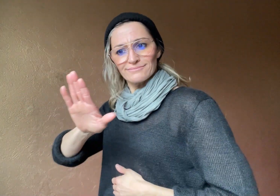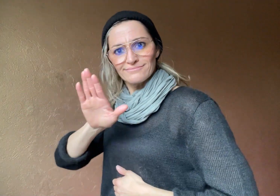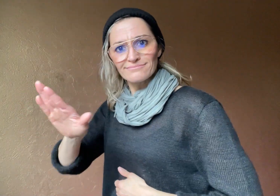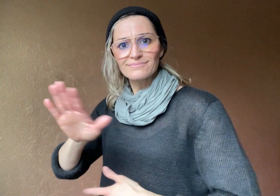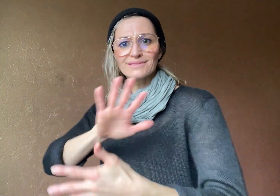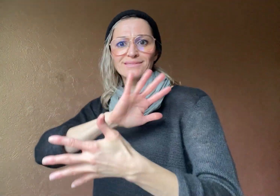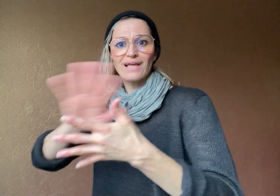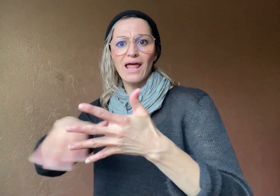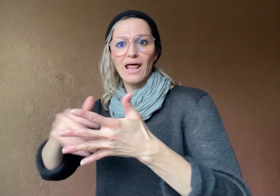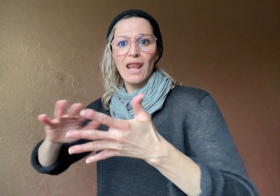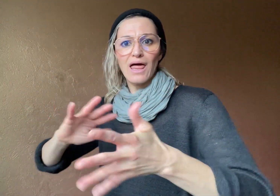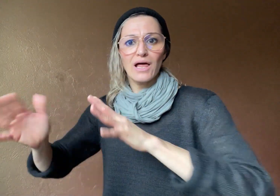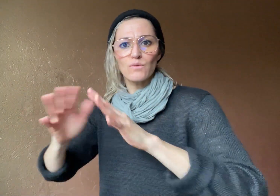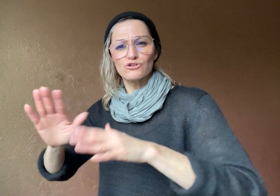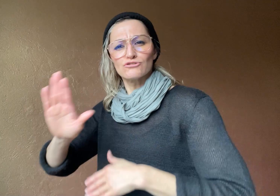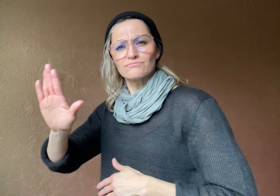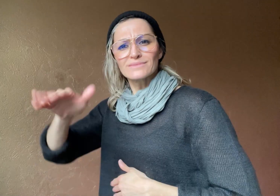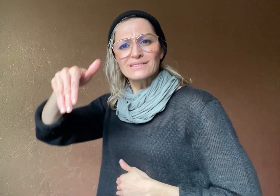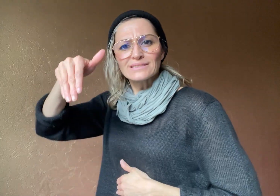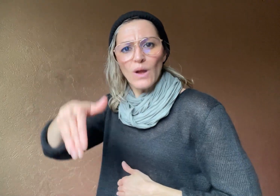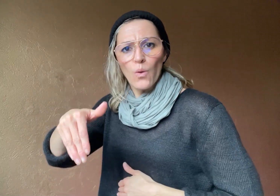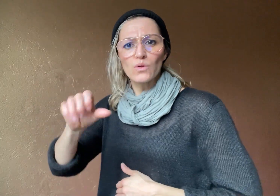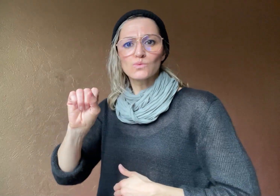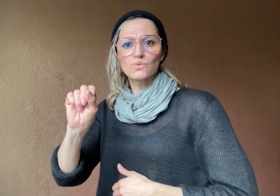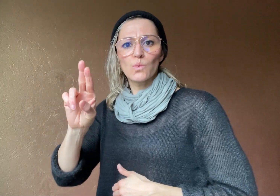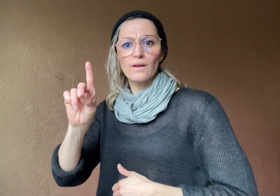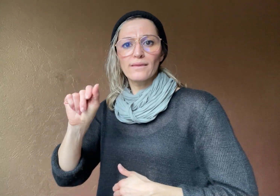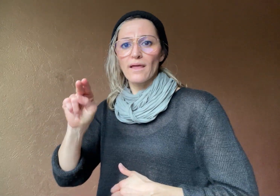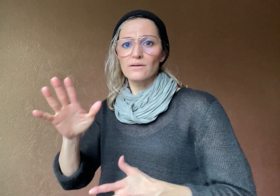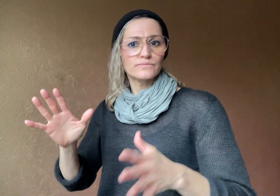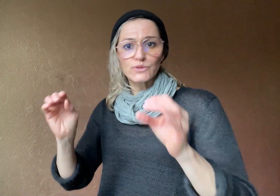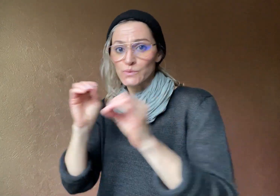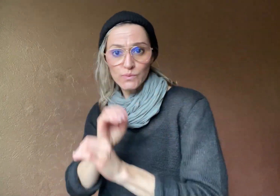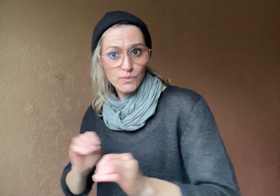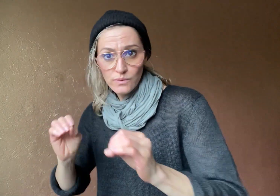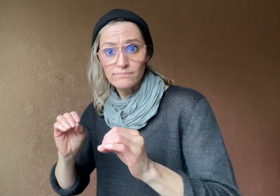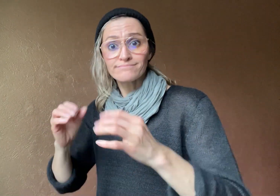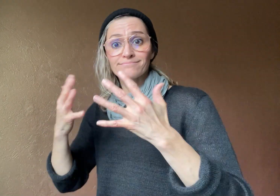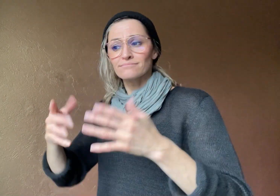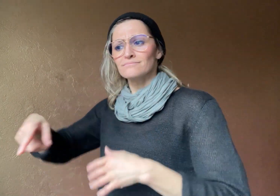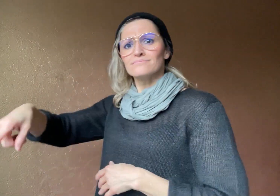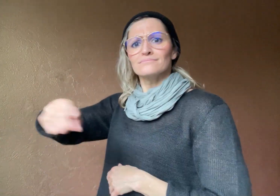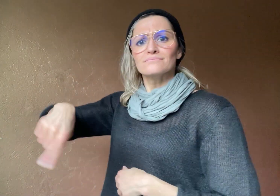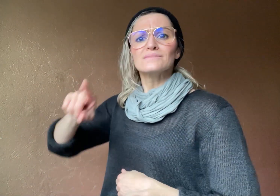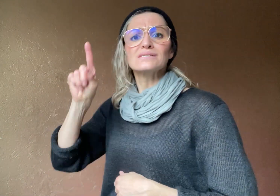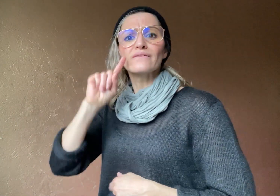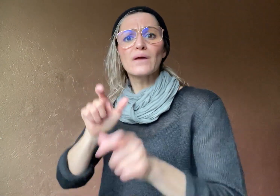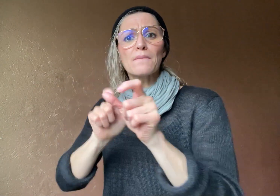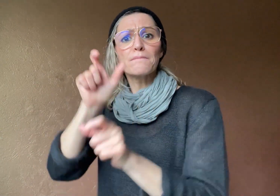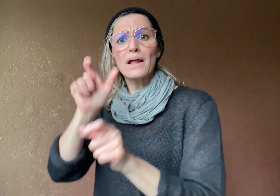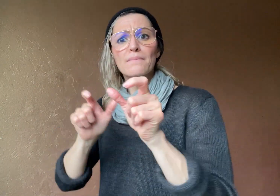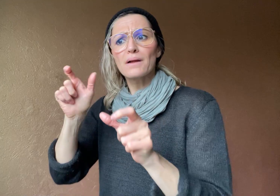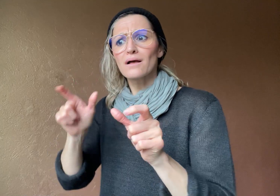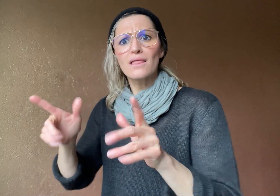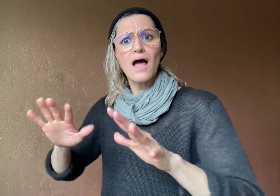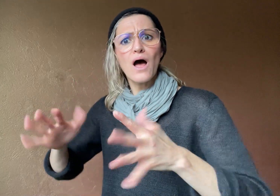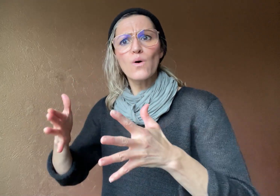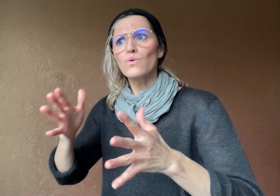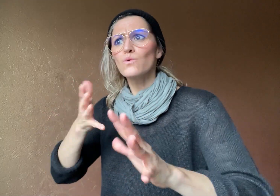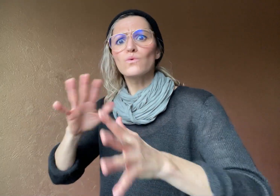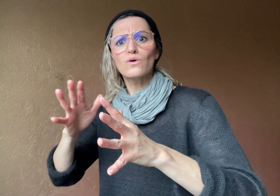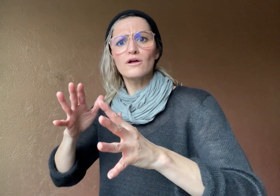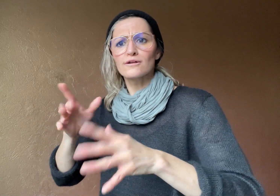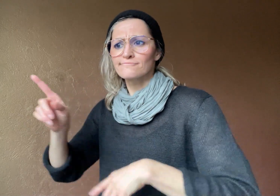there was no official national sign language in South Sudan.